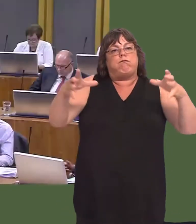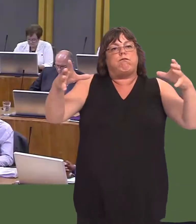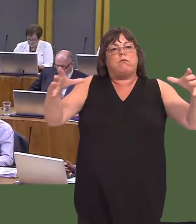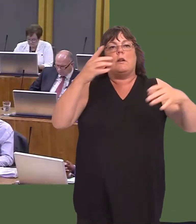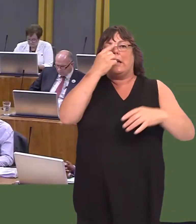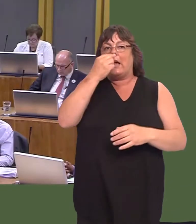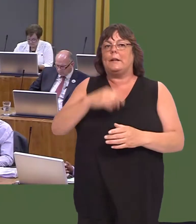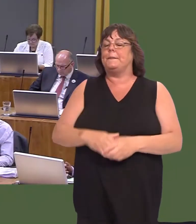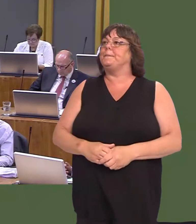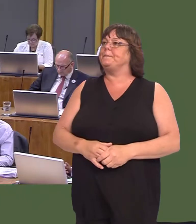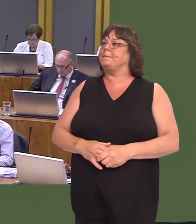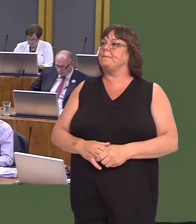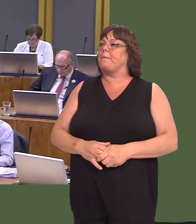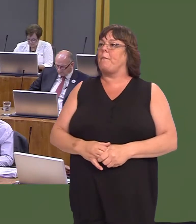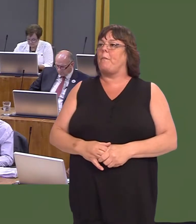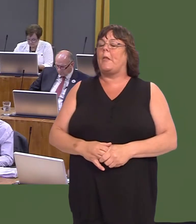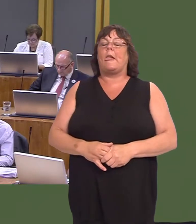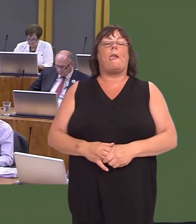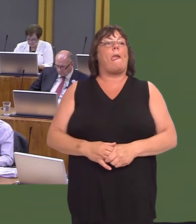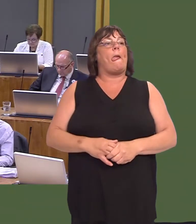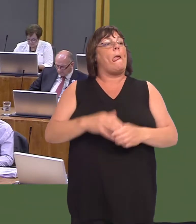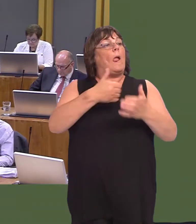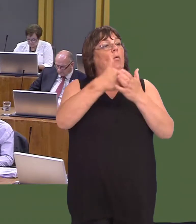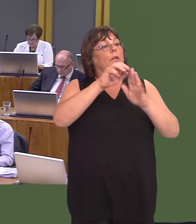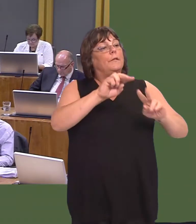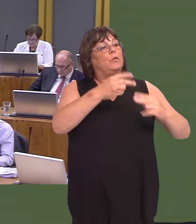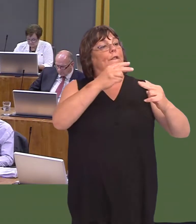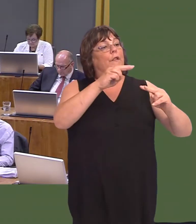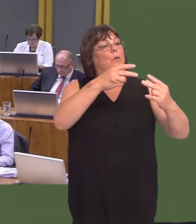Carwyn Jones: Regular reviews are important, because we know that technology changes so